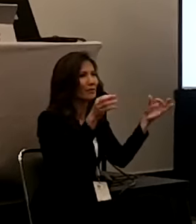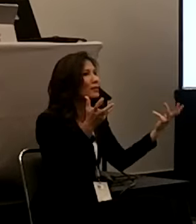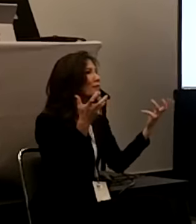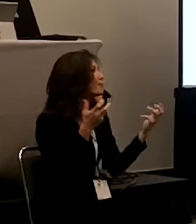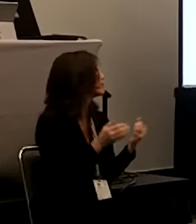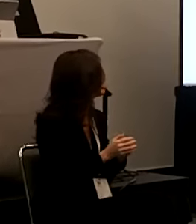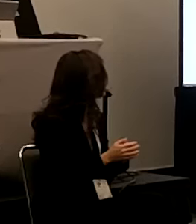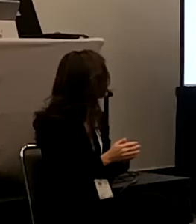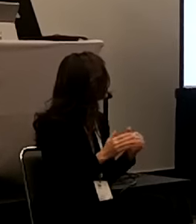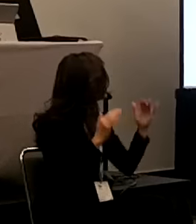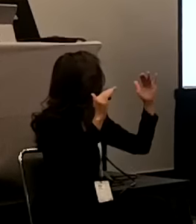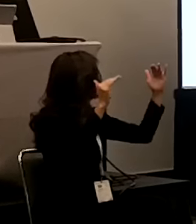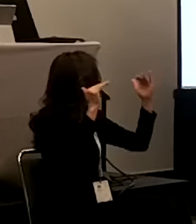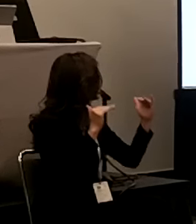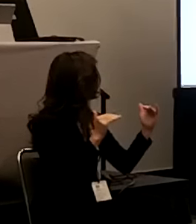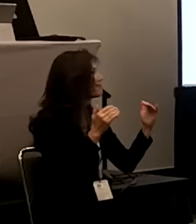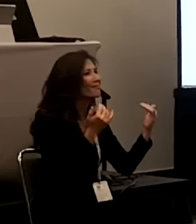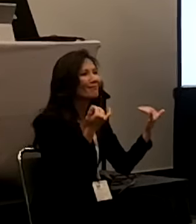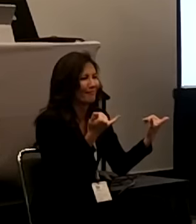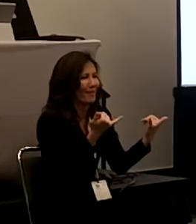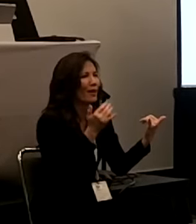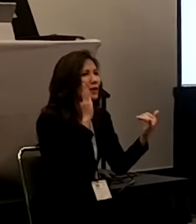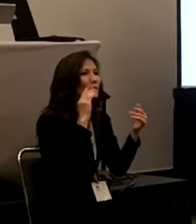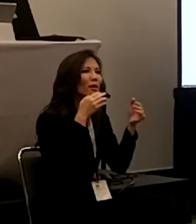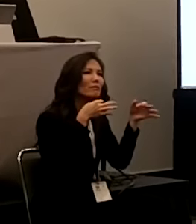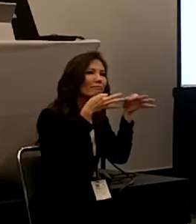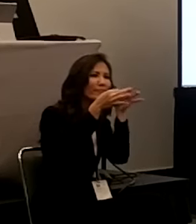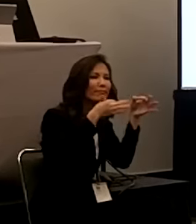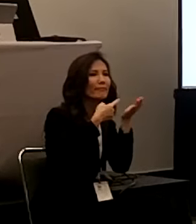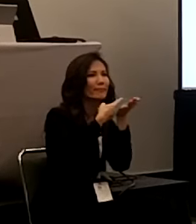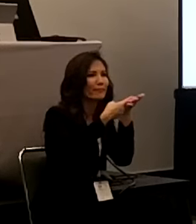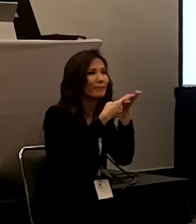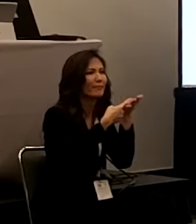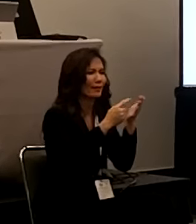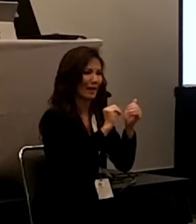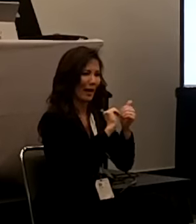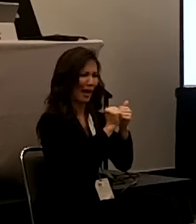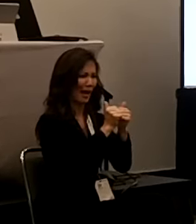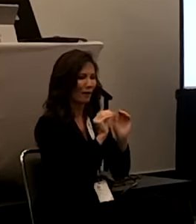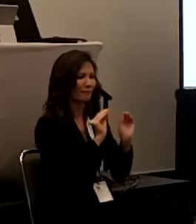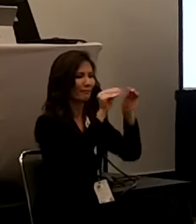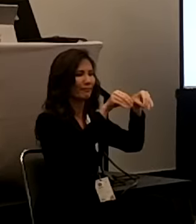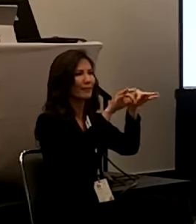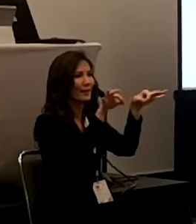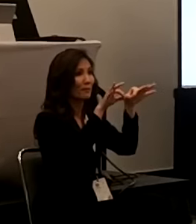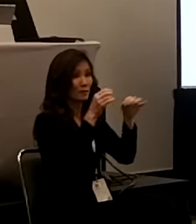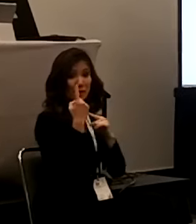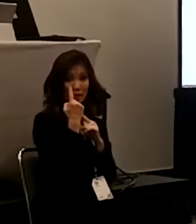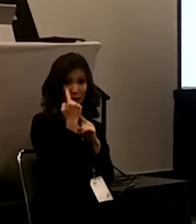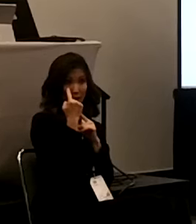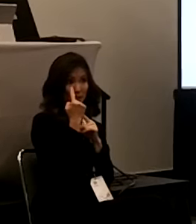So now we're gonna go over the ways to caption. Last year, I showed part two, and then,